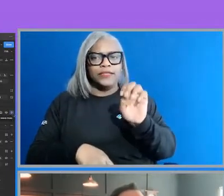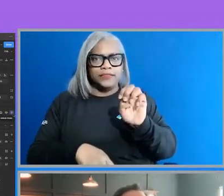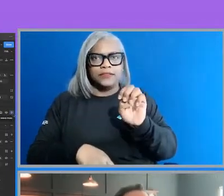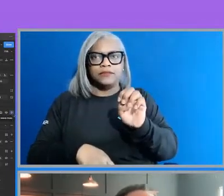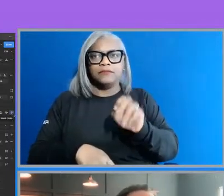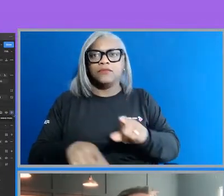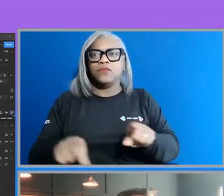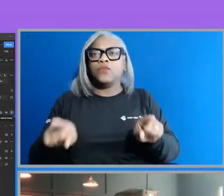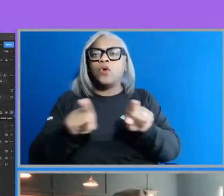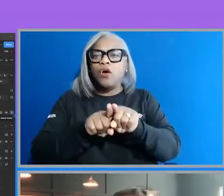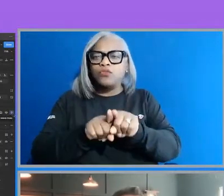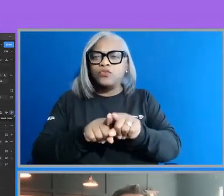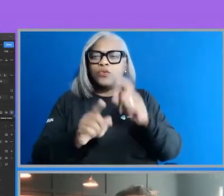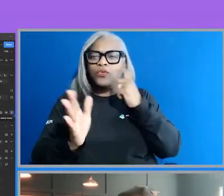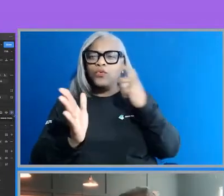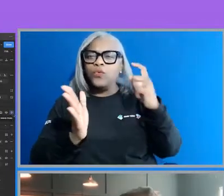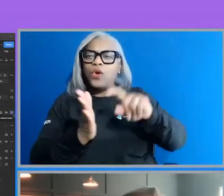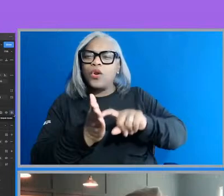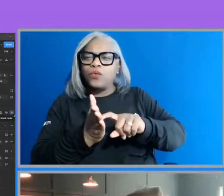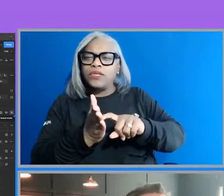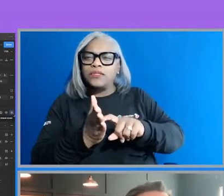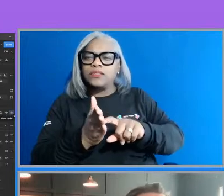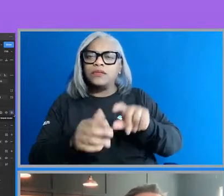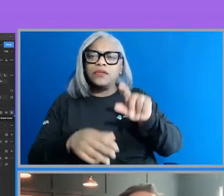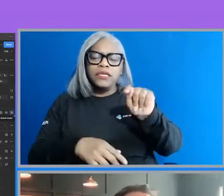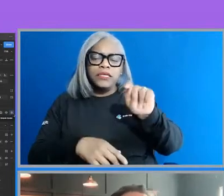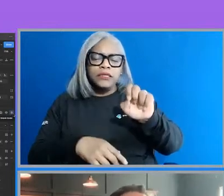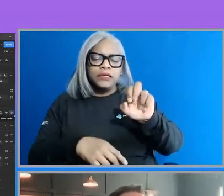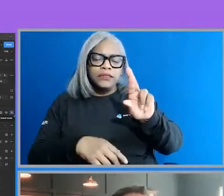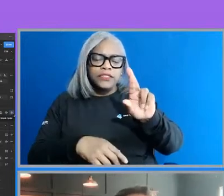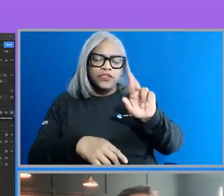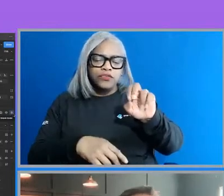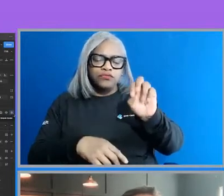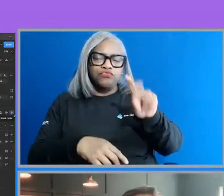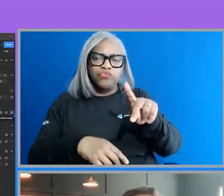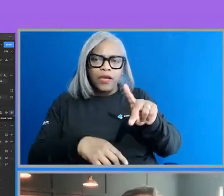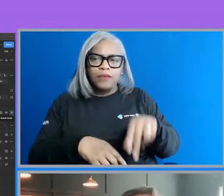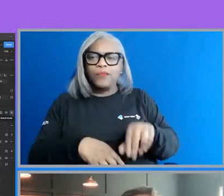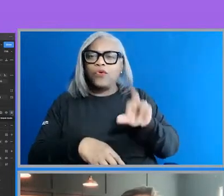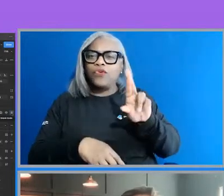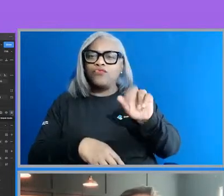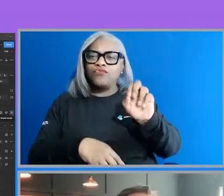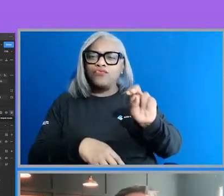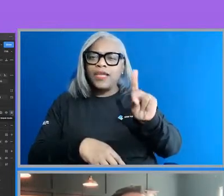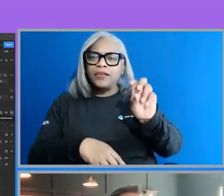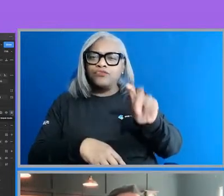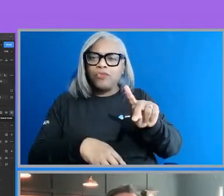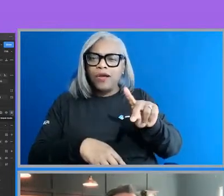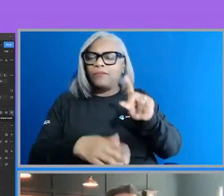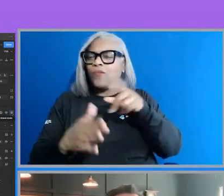teardrop drip icon, rain drop, whatever you want to call it. And when you click on that next to appearance, we can see that I